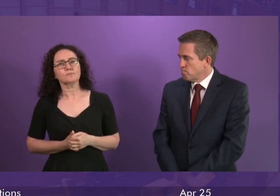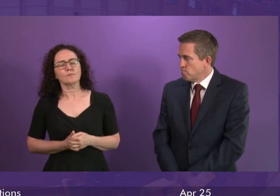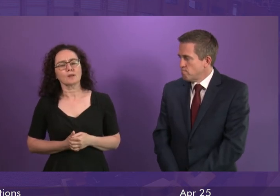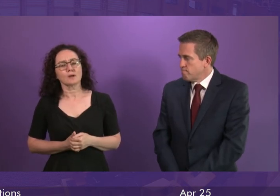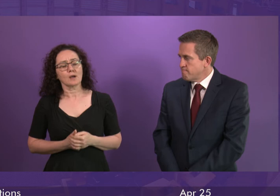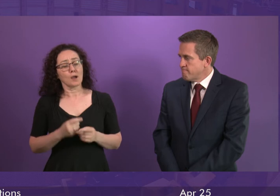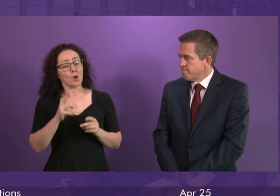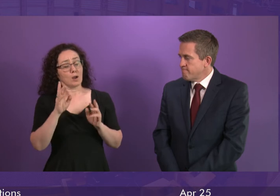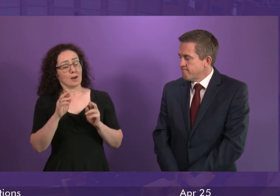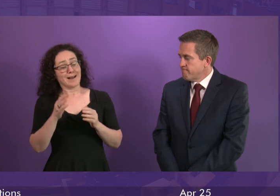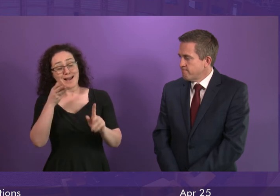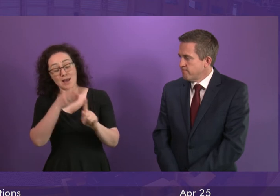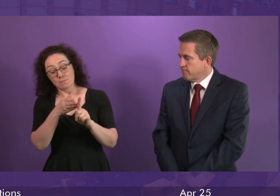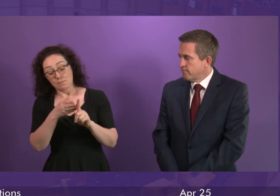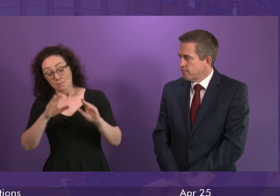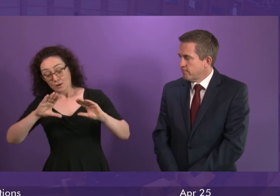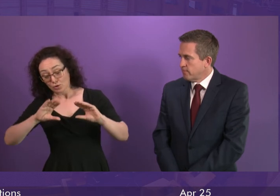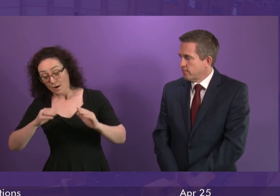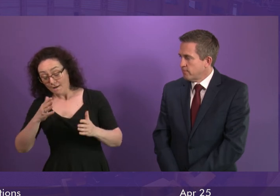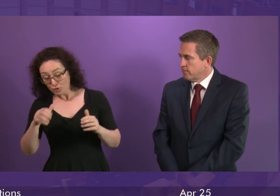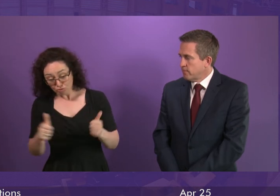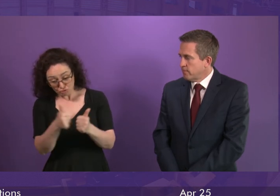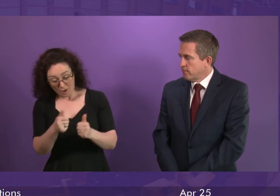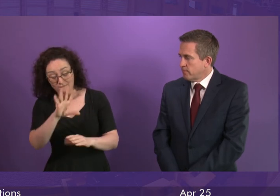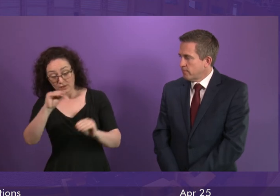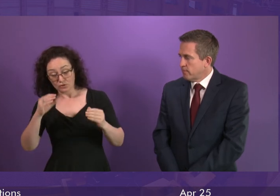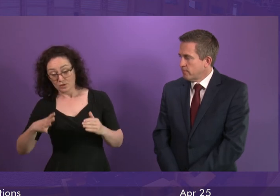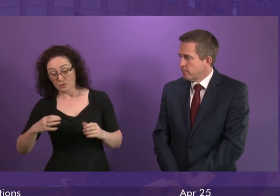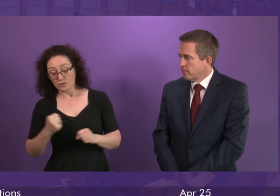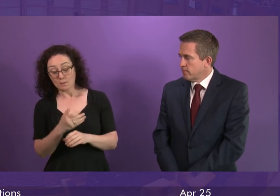by September next year, we are providing around £27 million in the first two years of implementation.